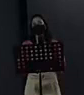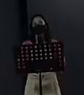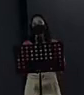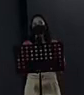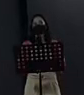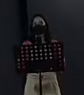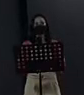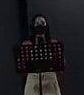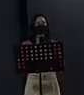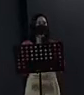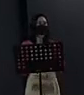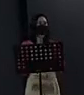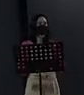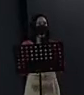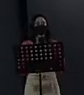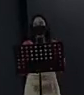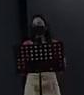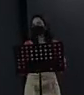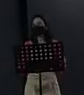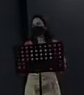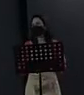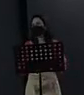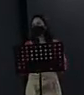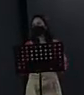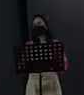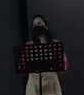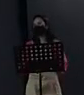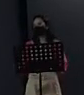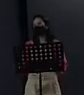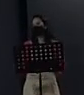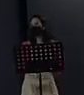Stay tuned from the joint program to receive your queries. Here in